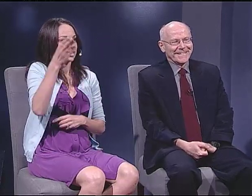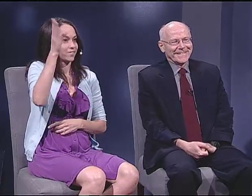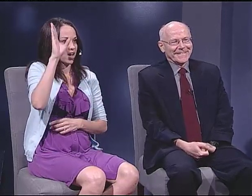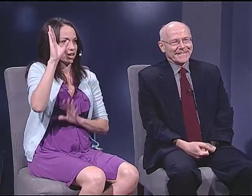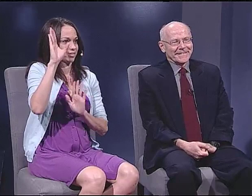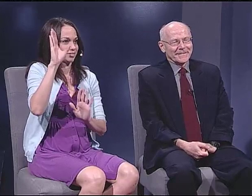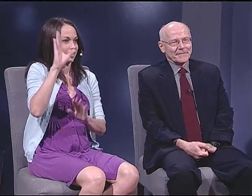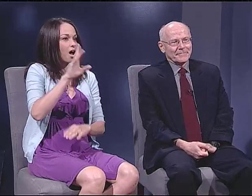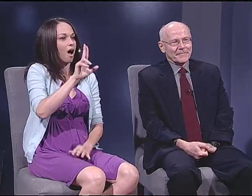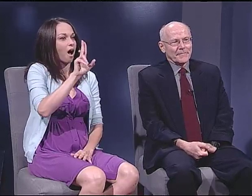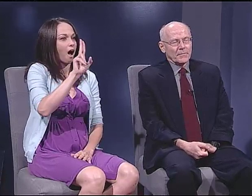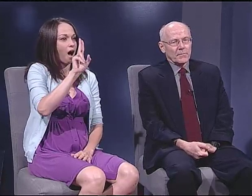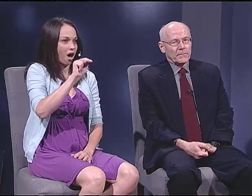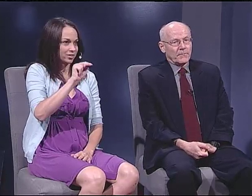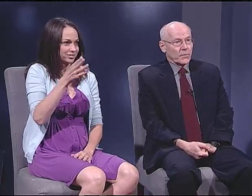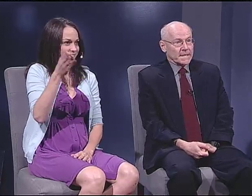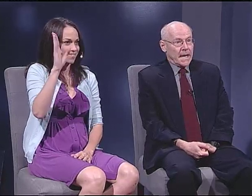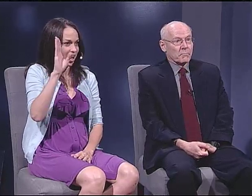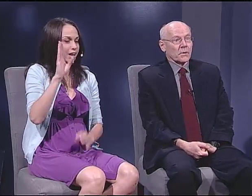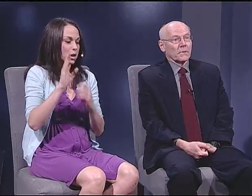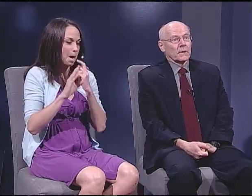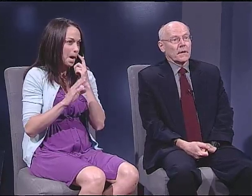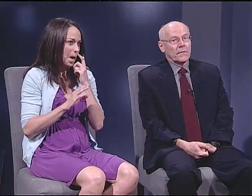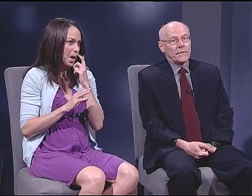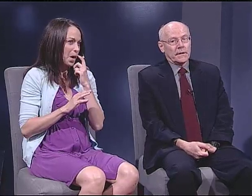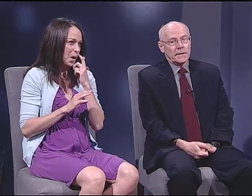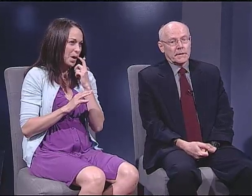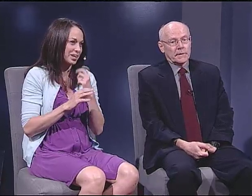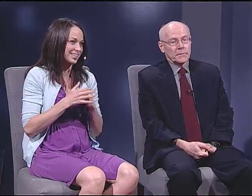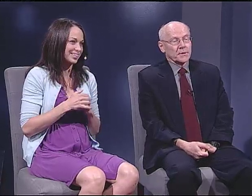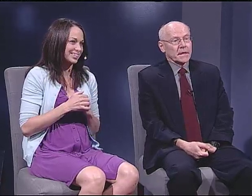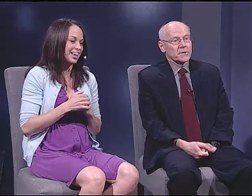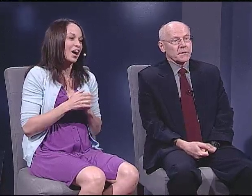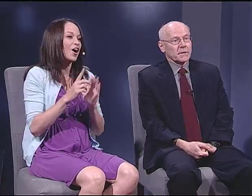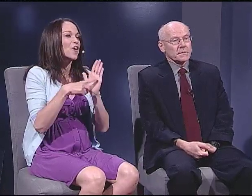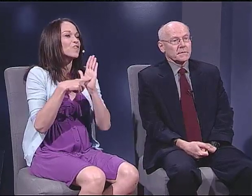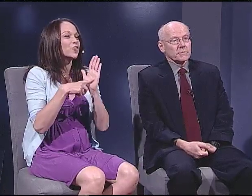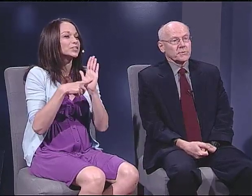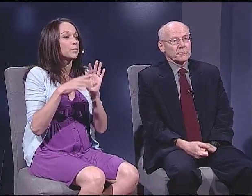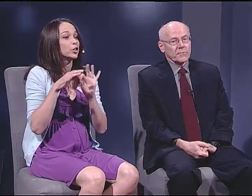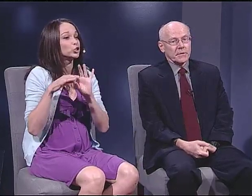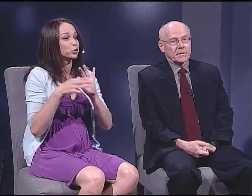For example, the interpretation of the Constitution with regard